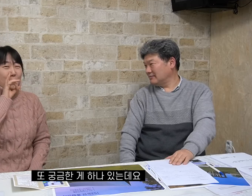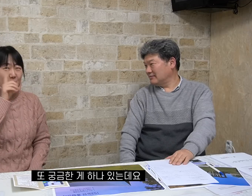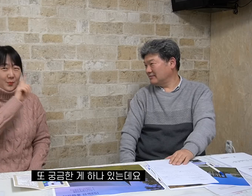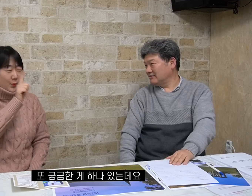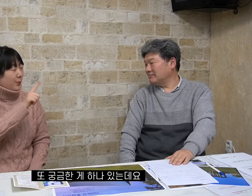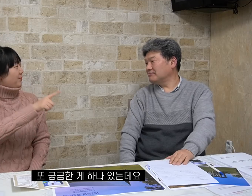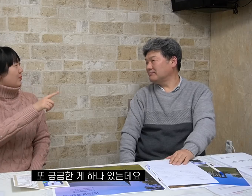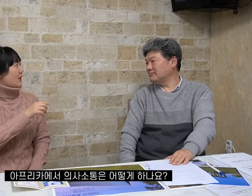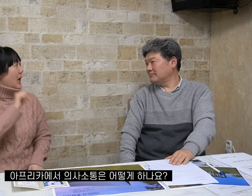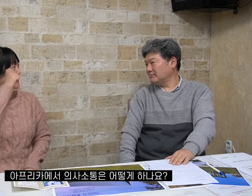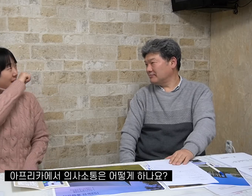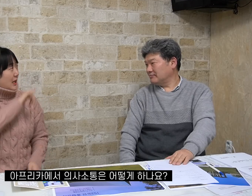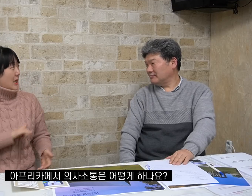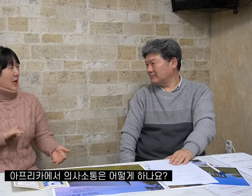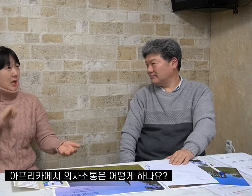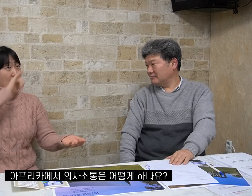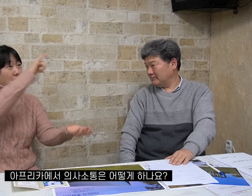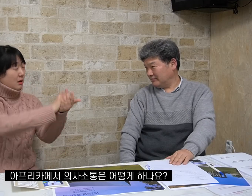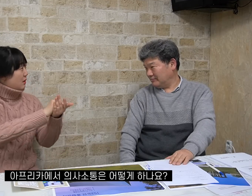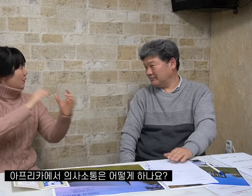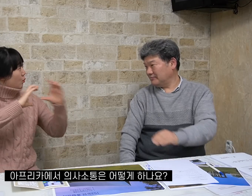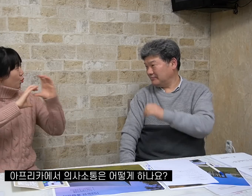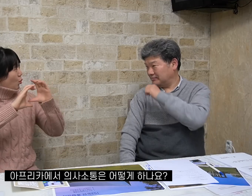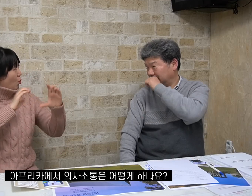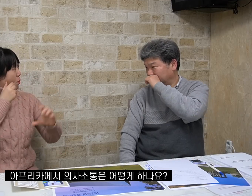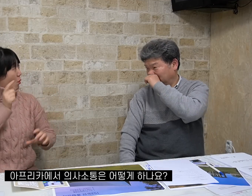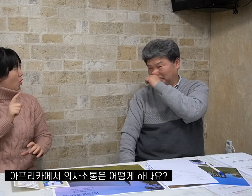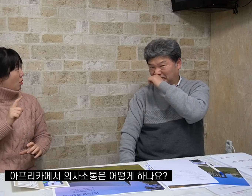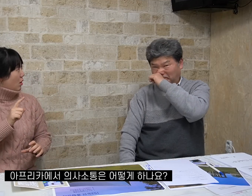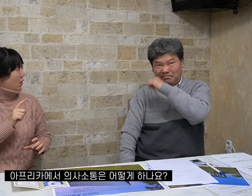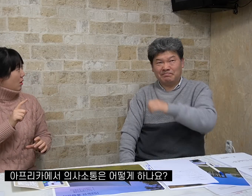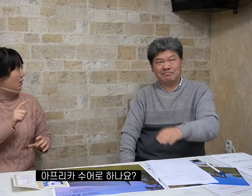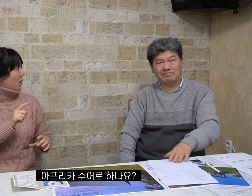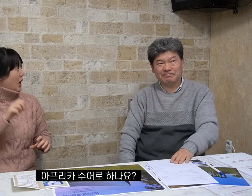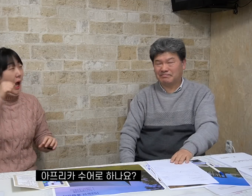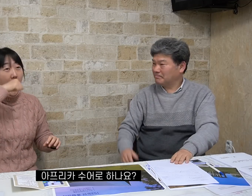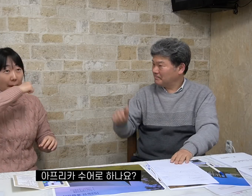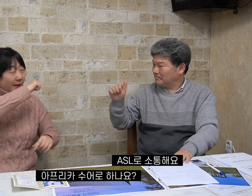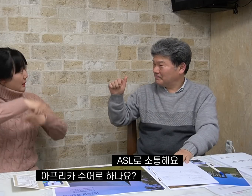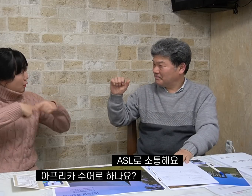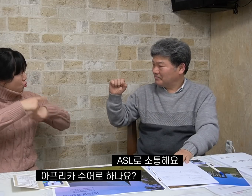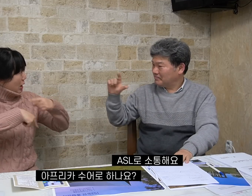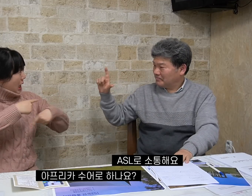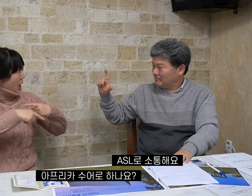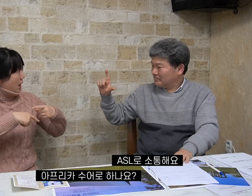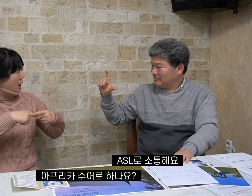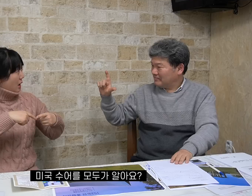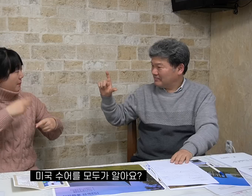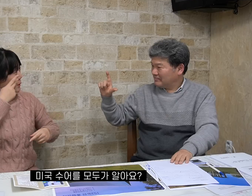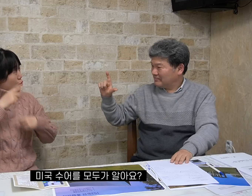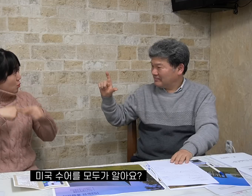I have one more question. How to communicate in Africa? Do you speak African sign language? We communicate through ASL.